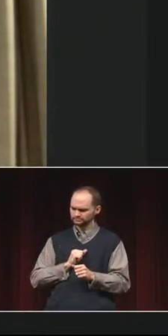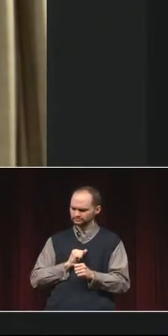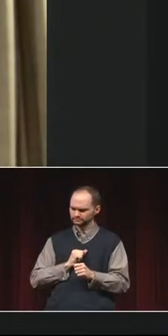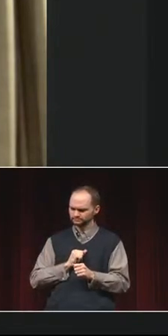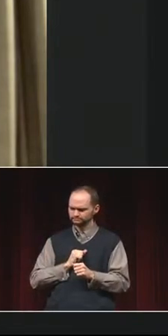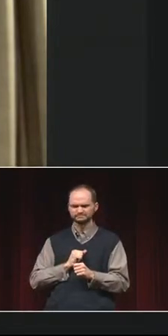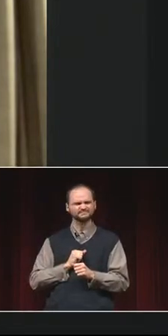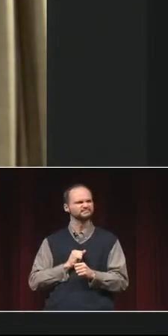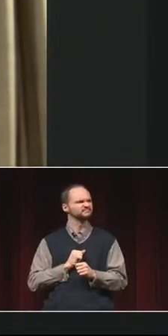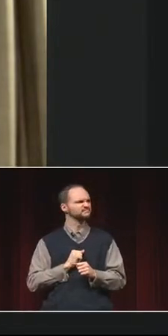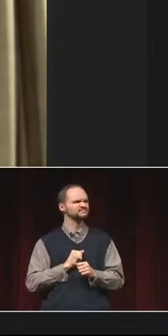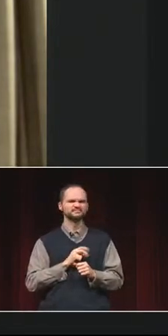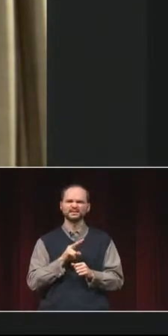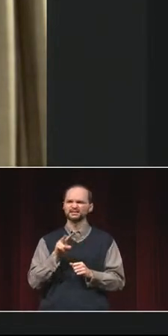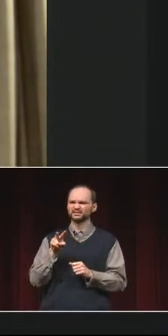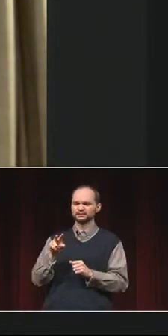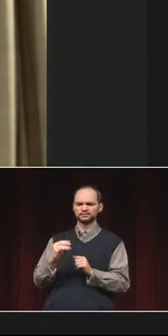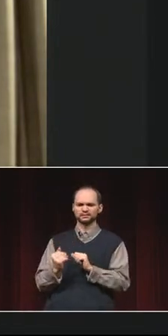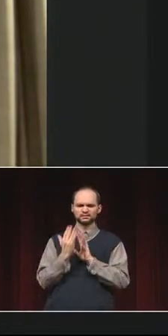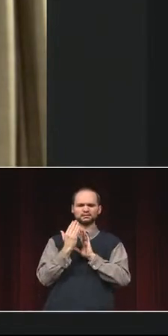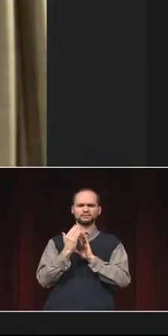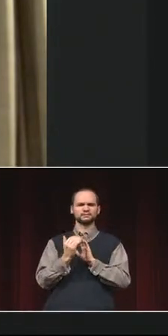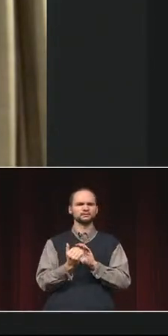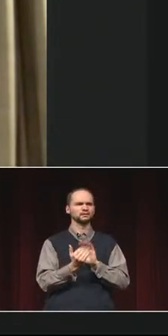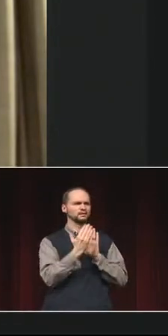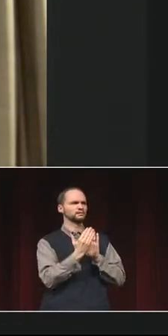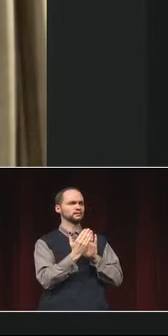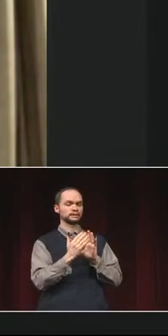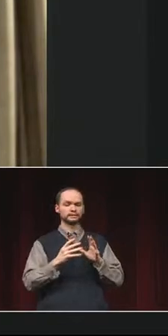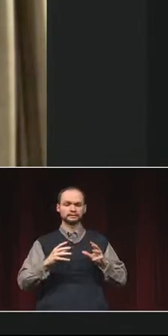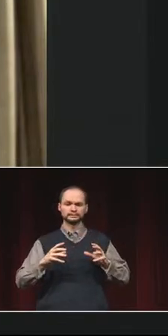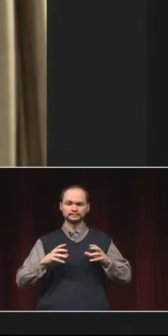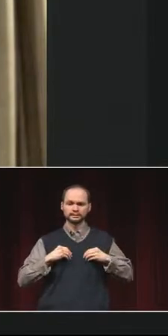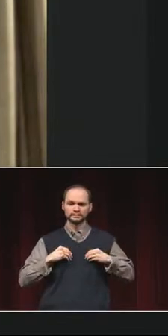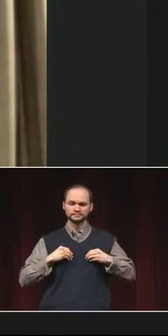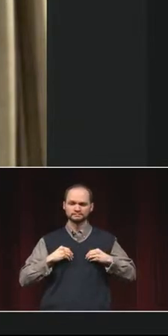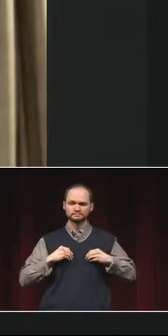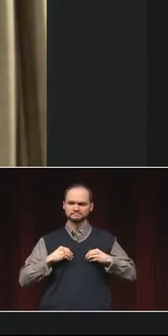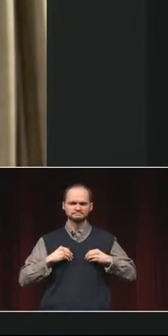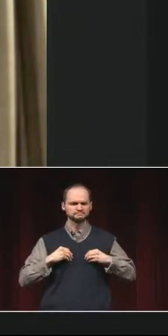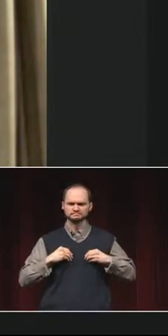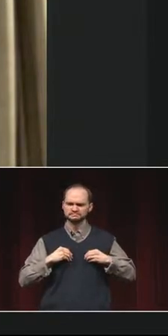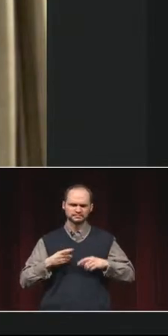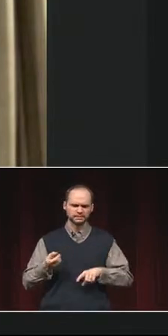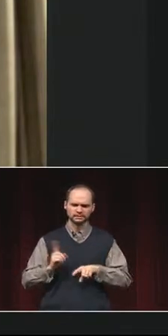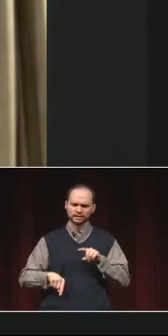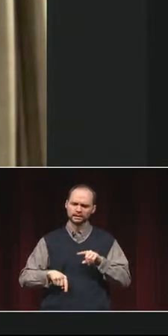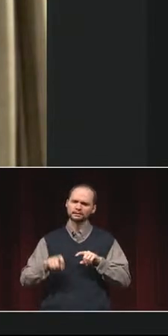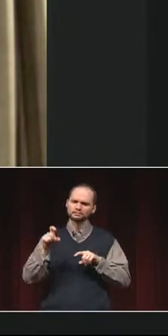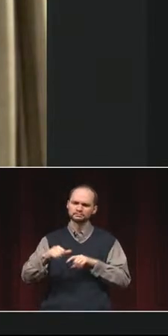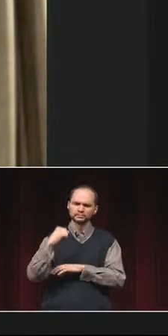this kind of mistreatment without some form of resistance. It would take many